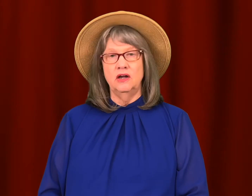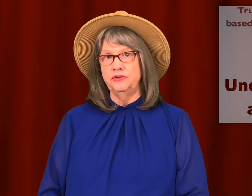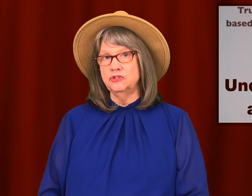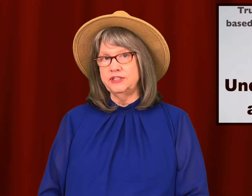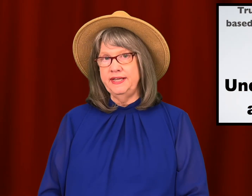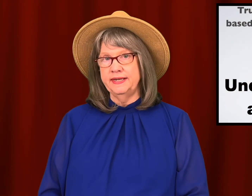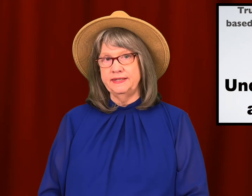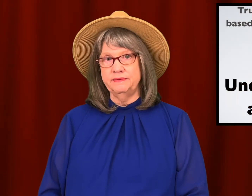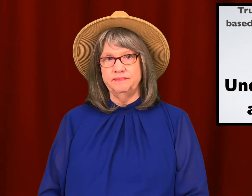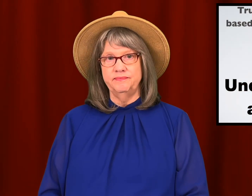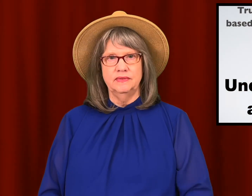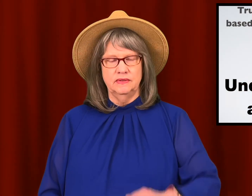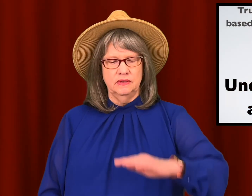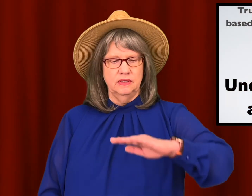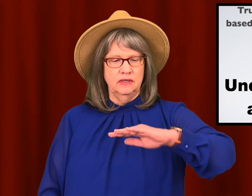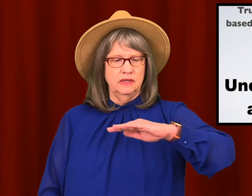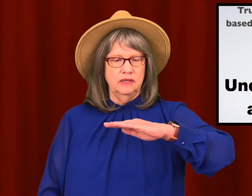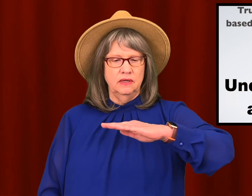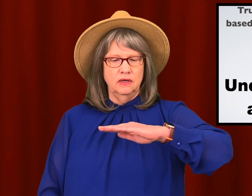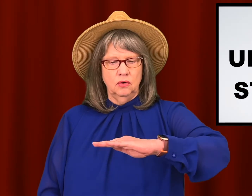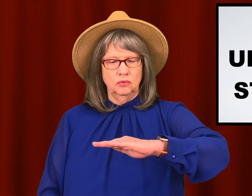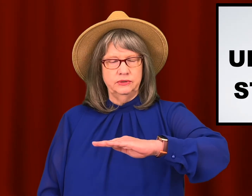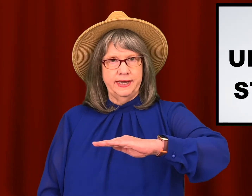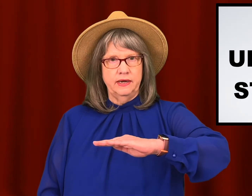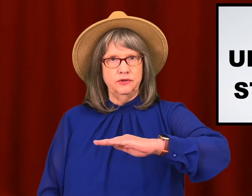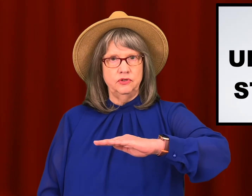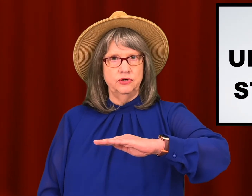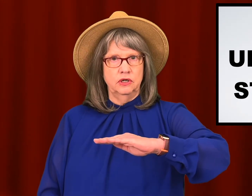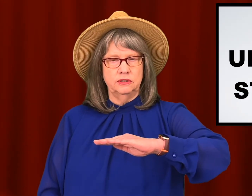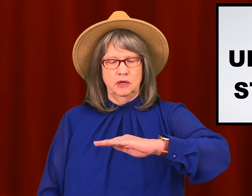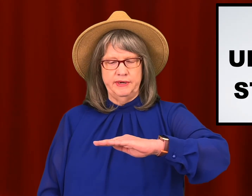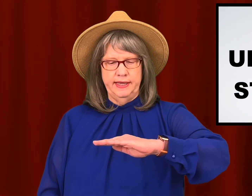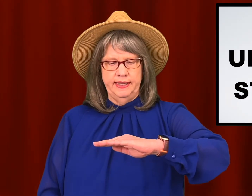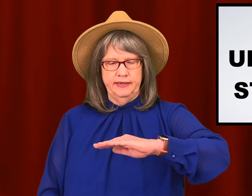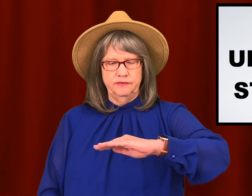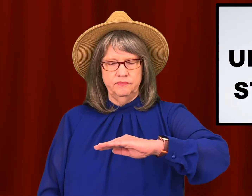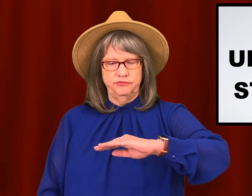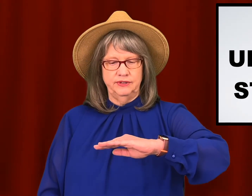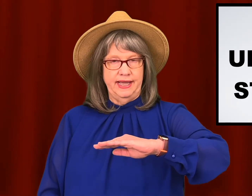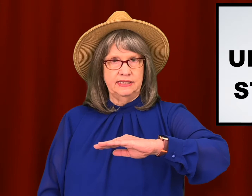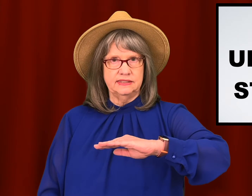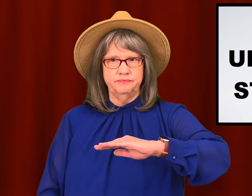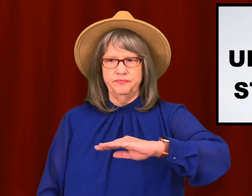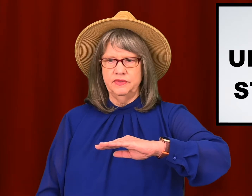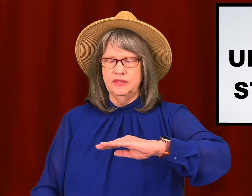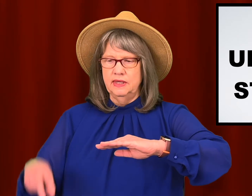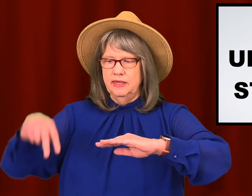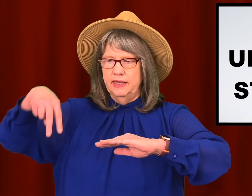Understand. Hold out your non-dominant hand flat and